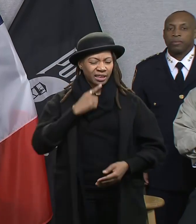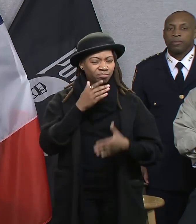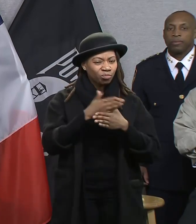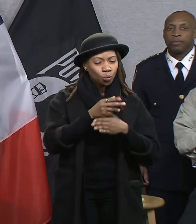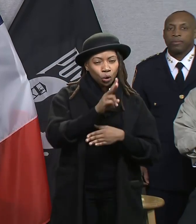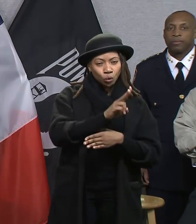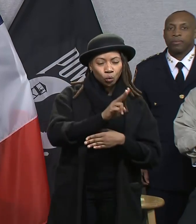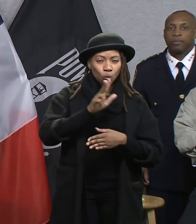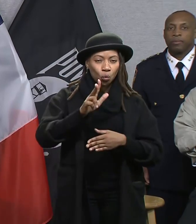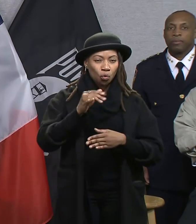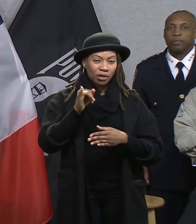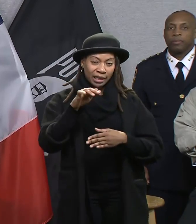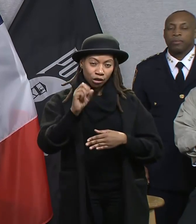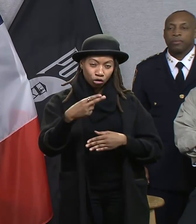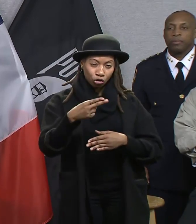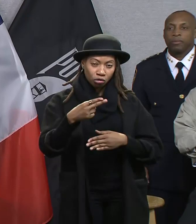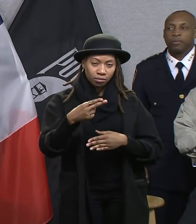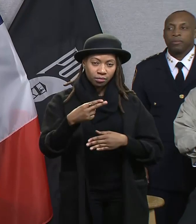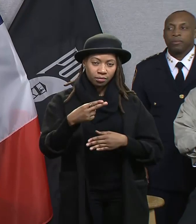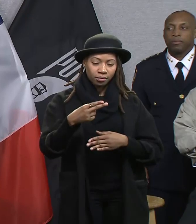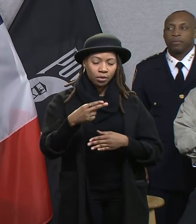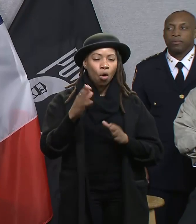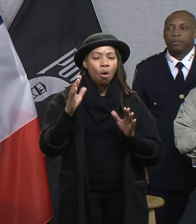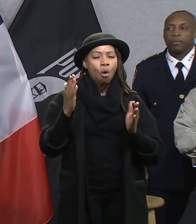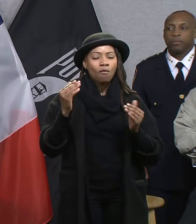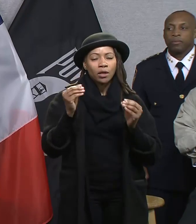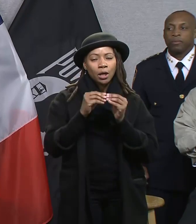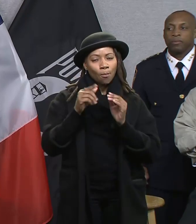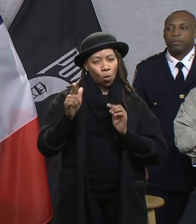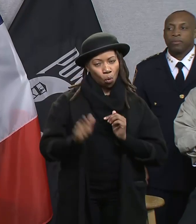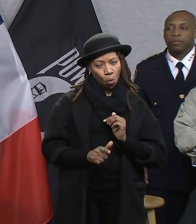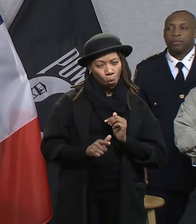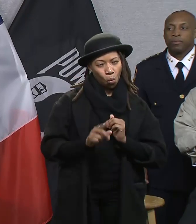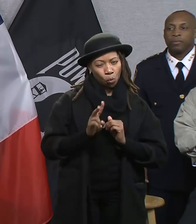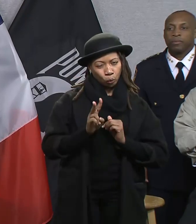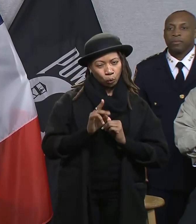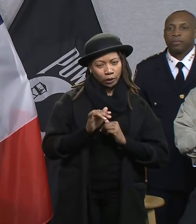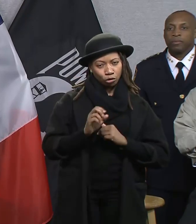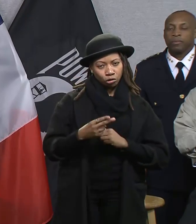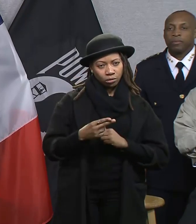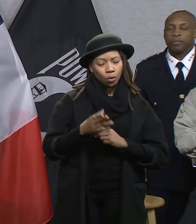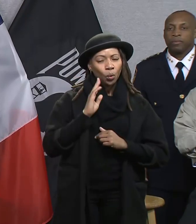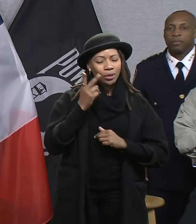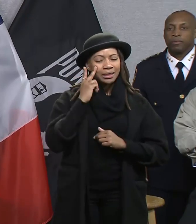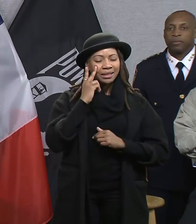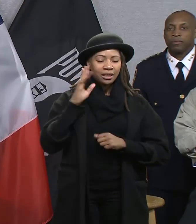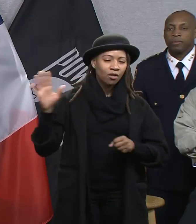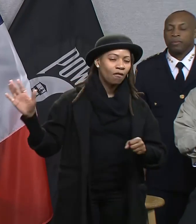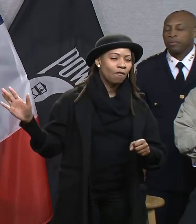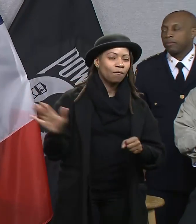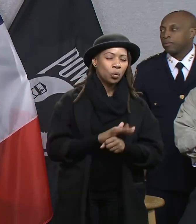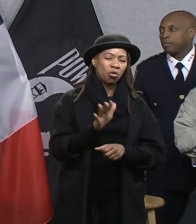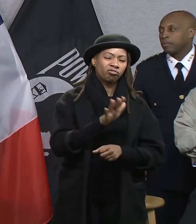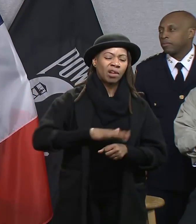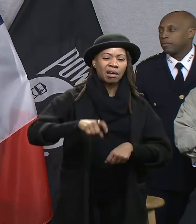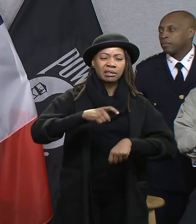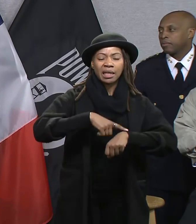AFTERNOON. WE DO EXPECT TOTAL ACCUMULATIONS TO RANGE FROM 2-3